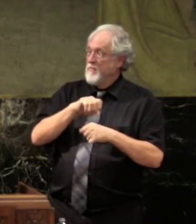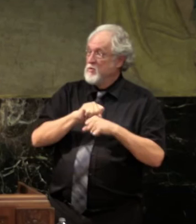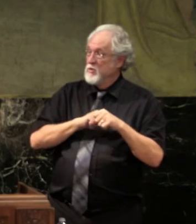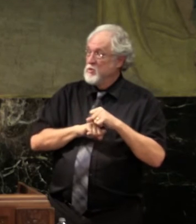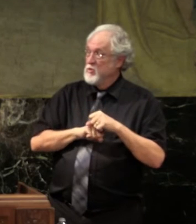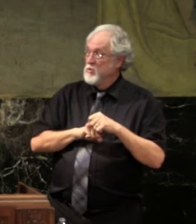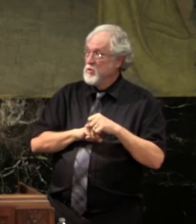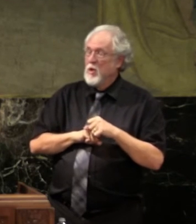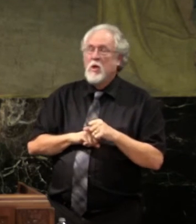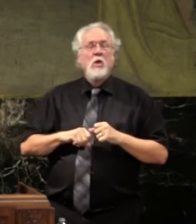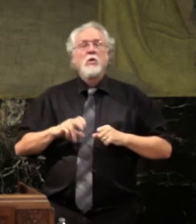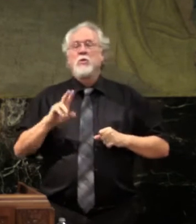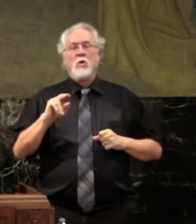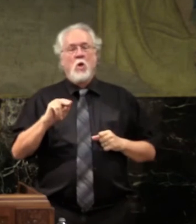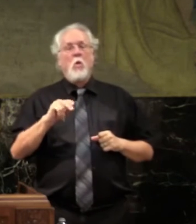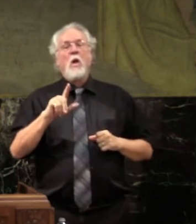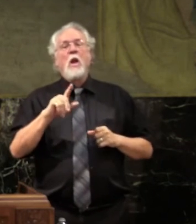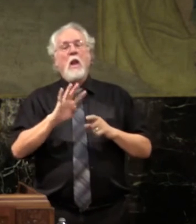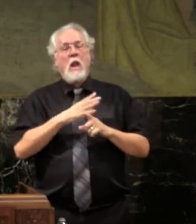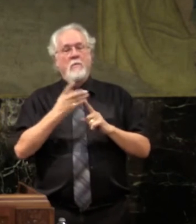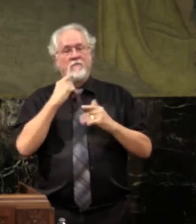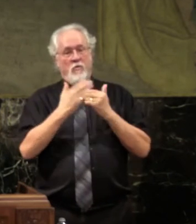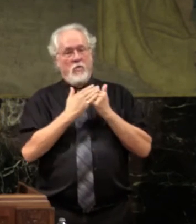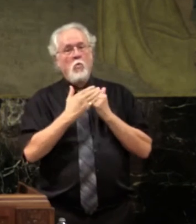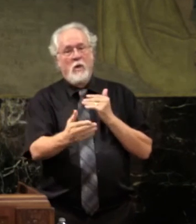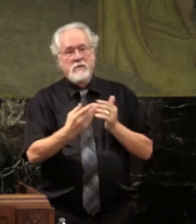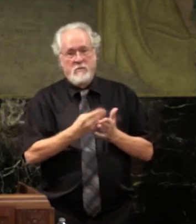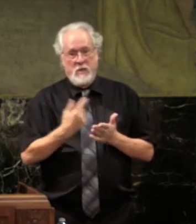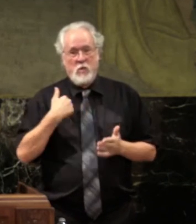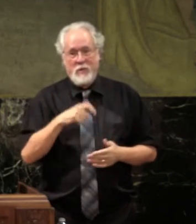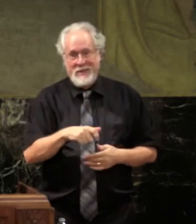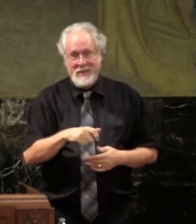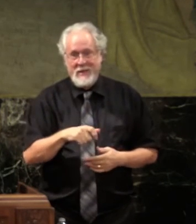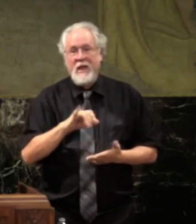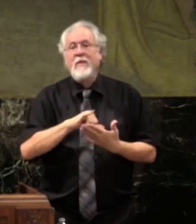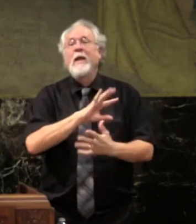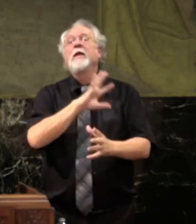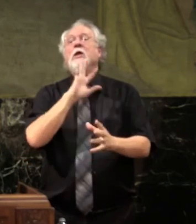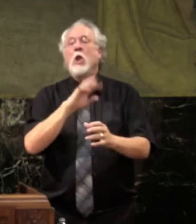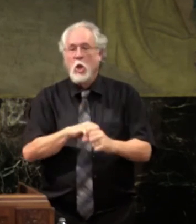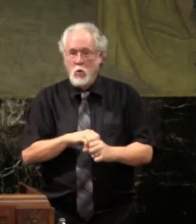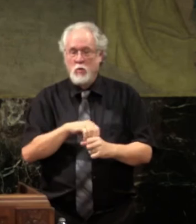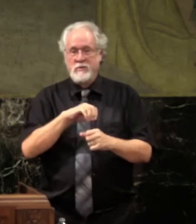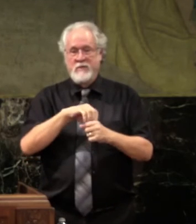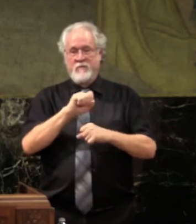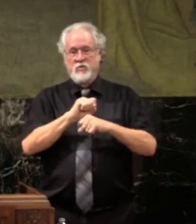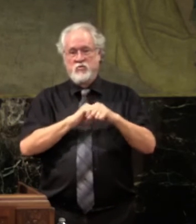no I'm going to lobby for the rest of the money that we need which includes infrastructure enhancements but it also